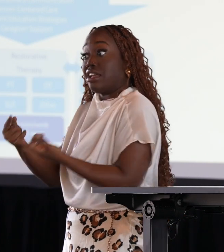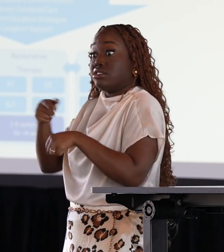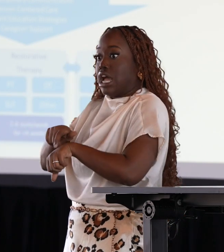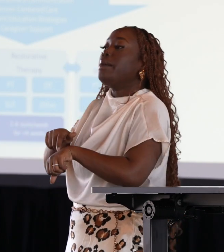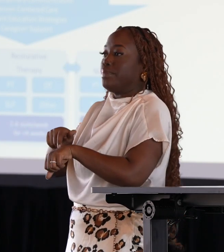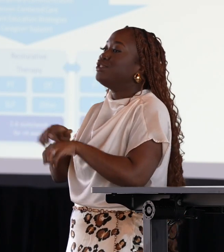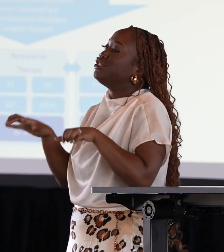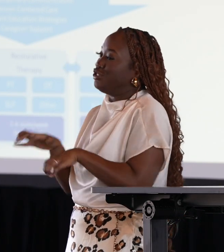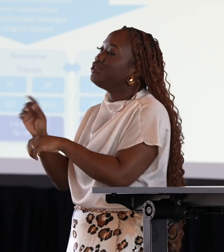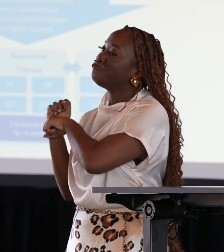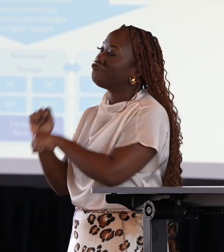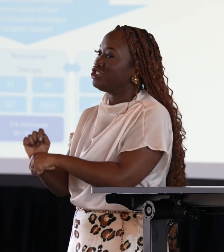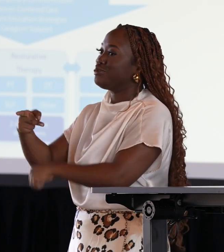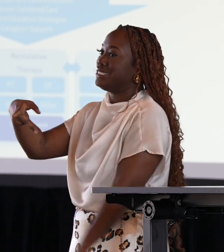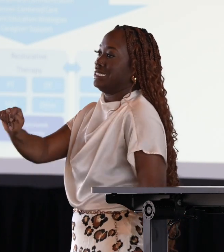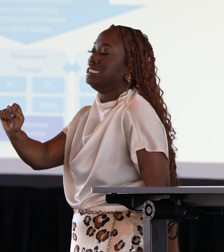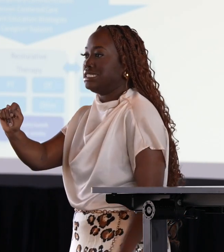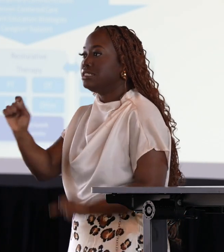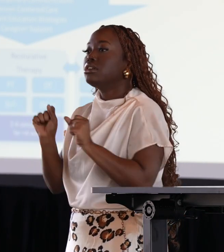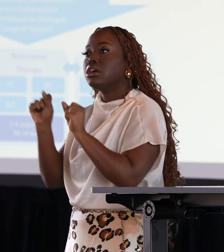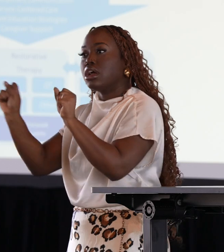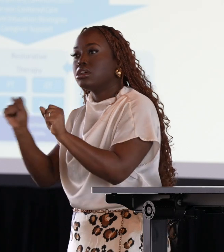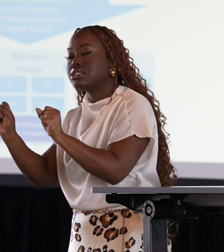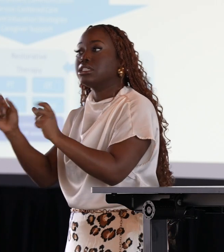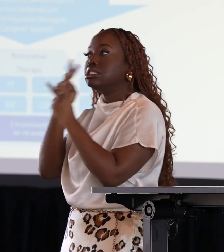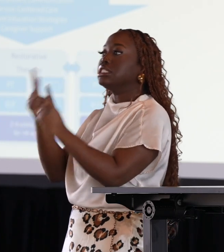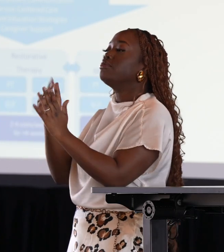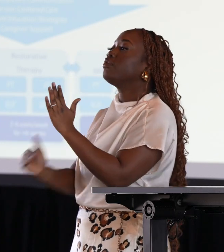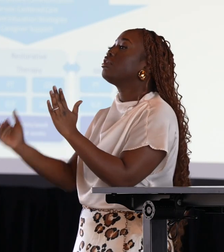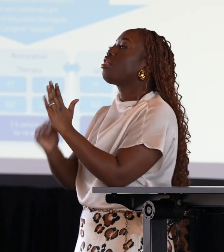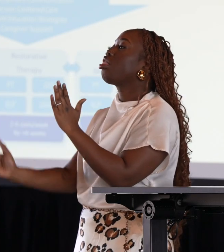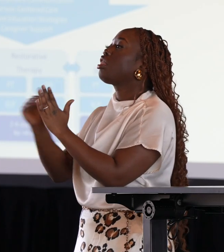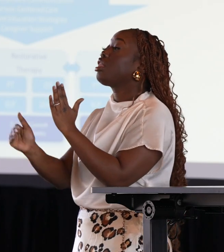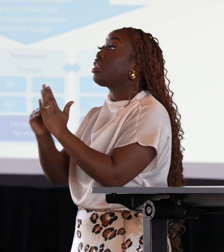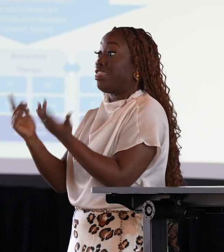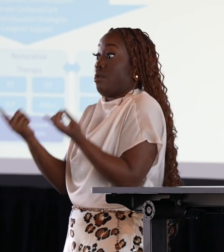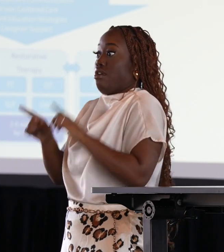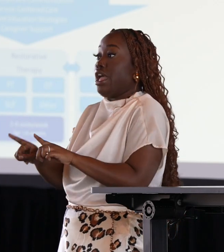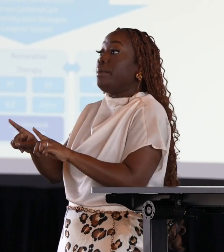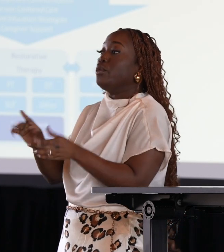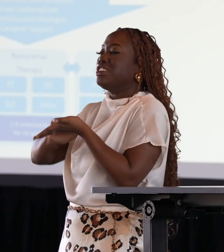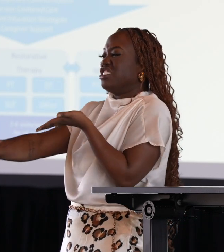model of PT, get them some of that exercises see them more frequently, and then from there with discharge, determine are